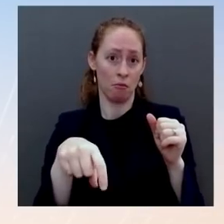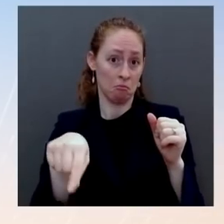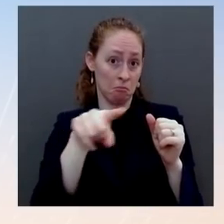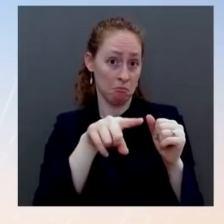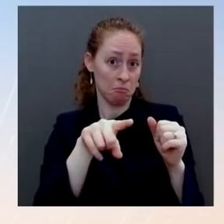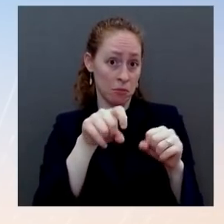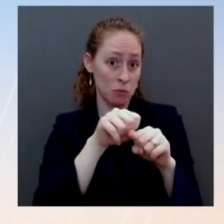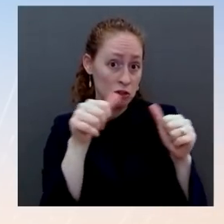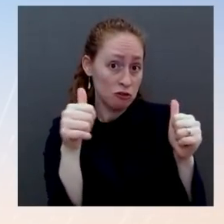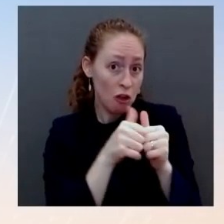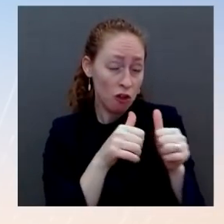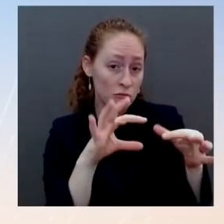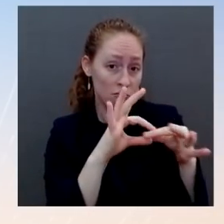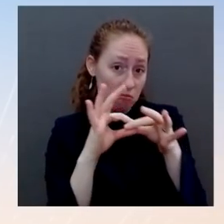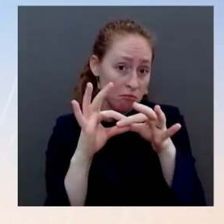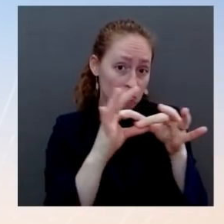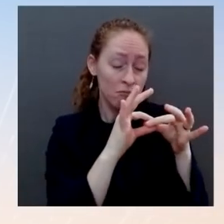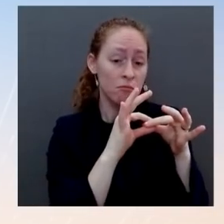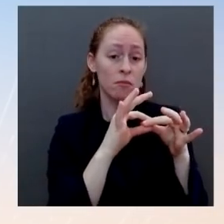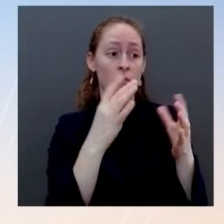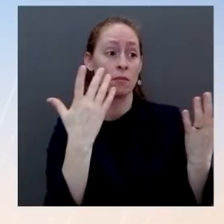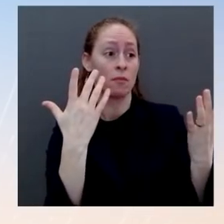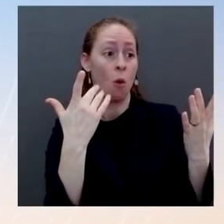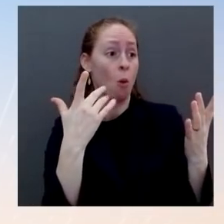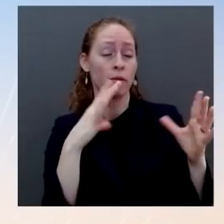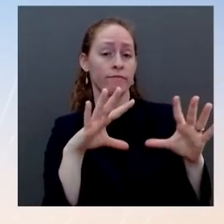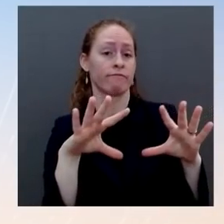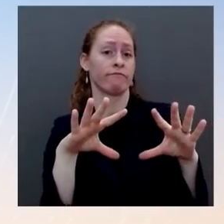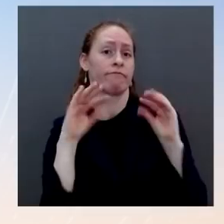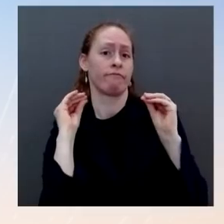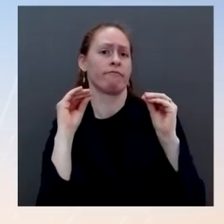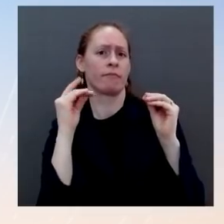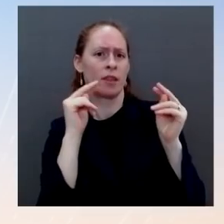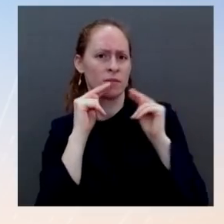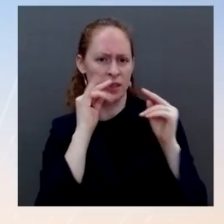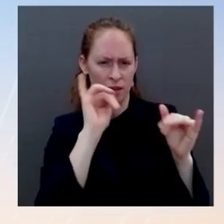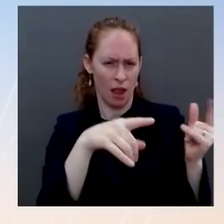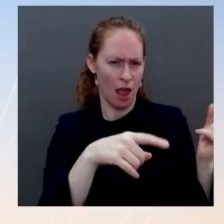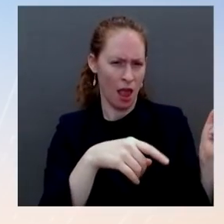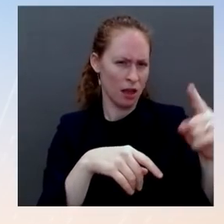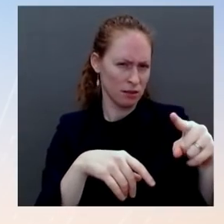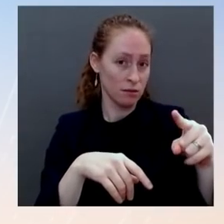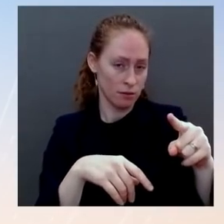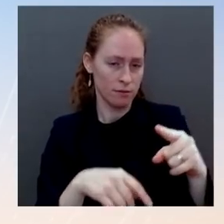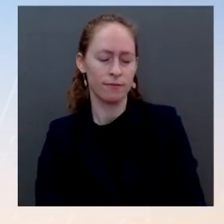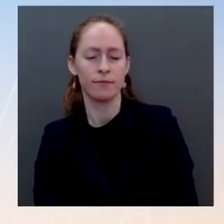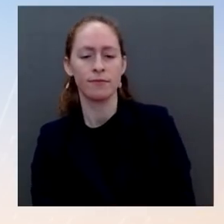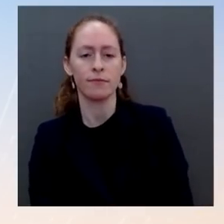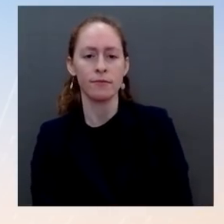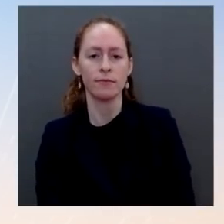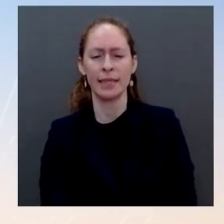We don't have anything new on that front. As my colleague John Kirby said yesterday from the podium at the Department of Defense,